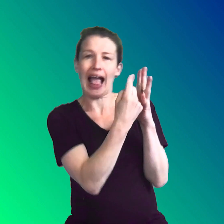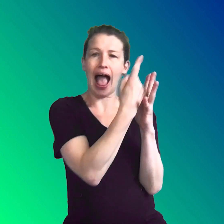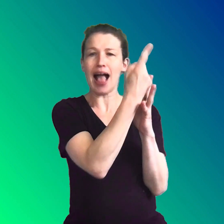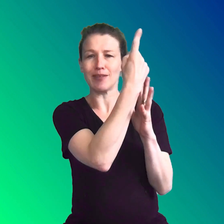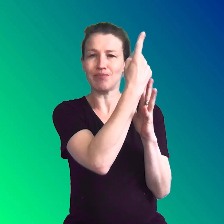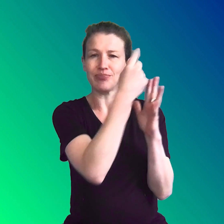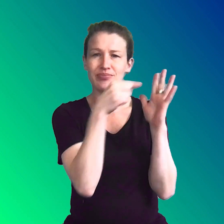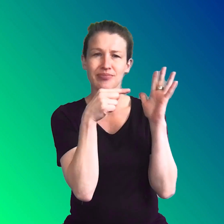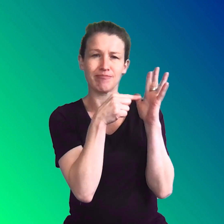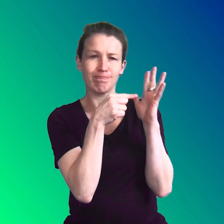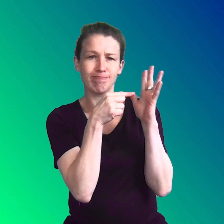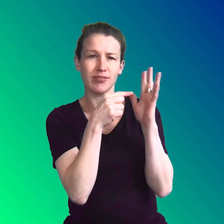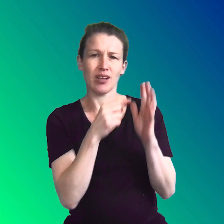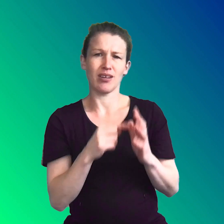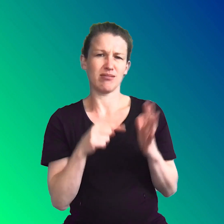I'll use this sign instead.